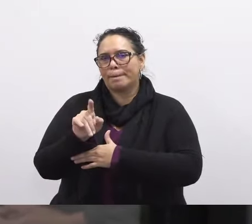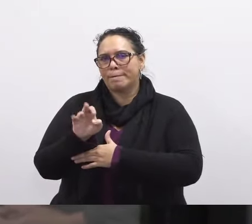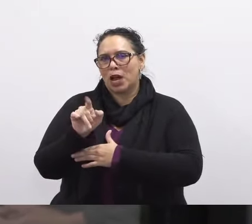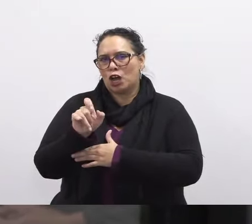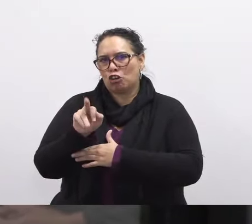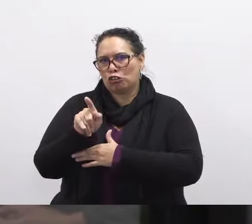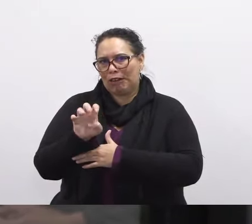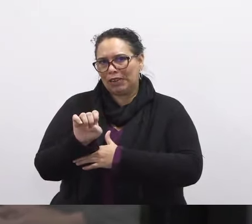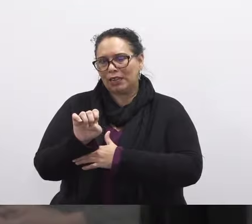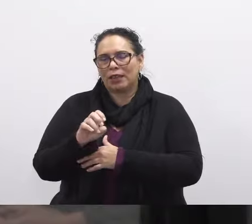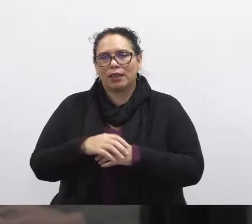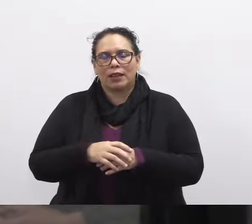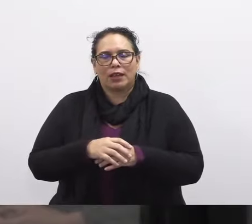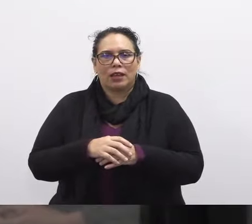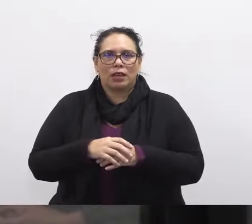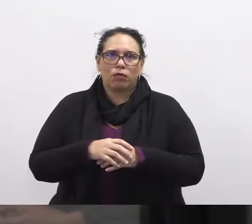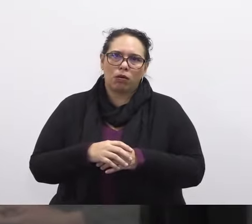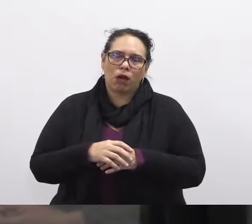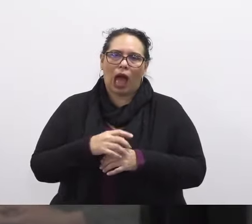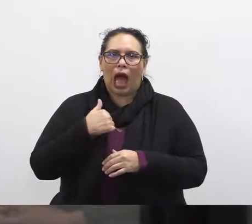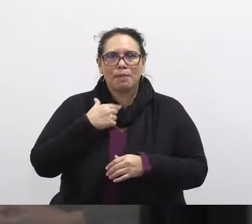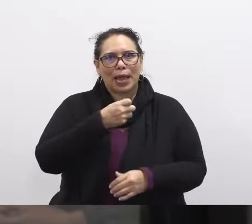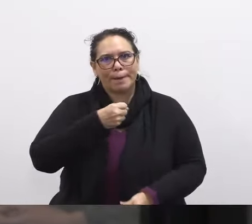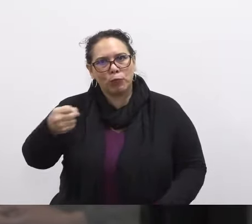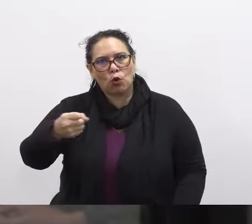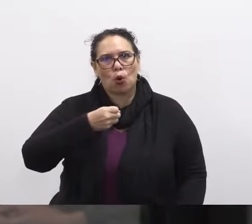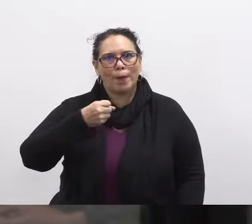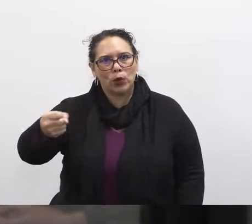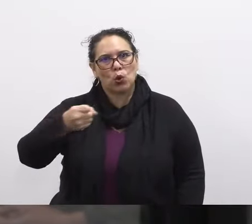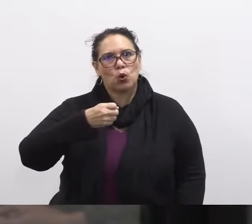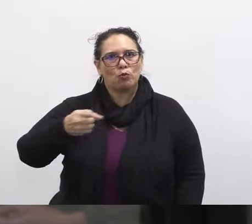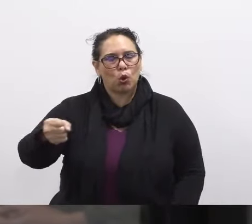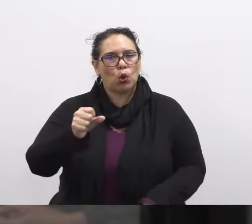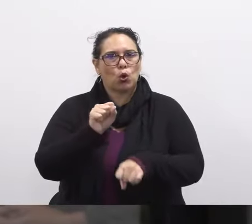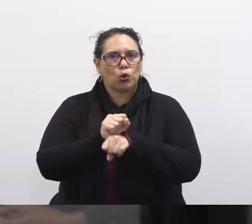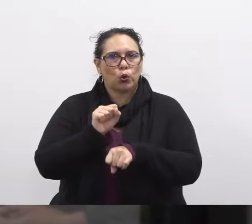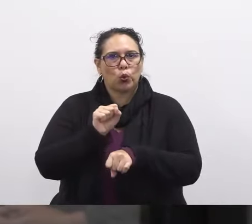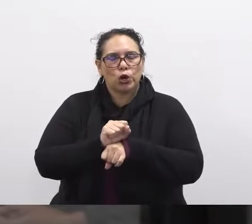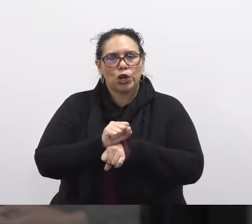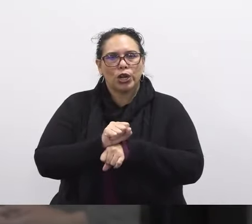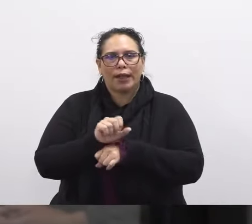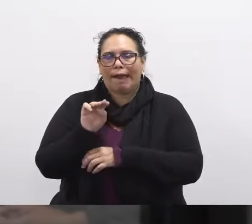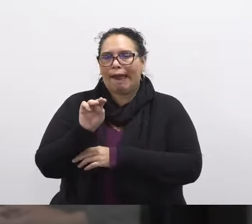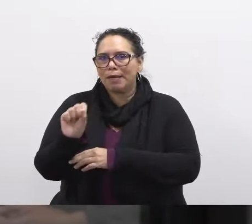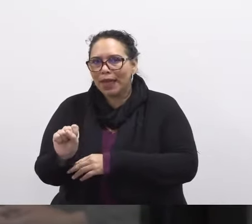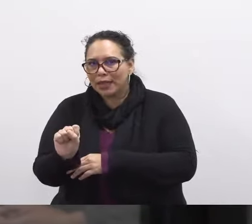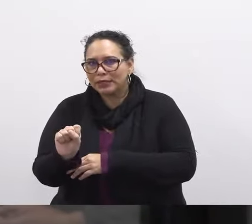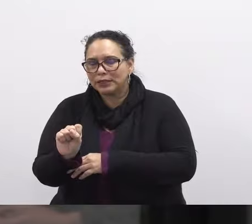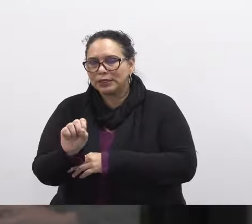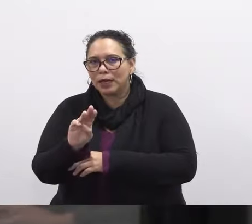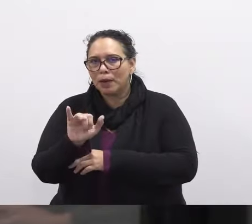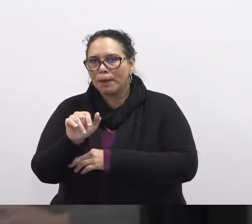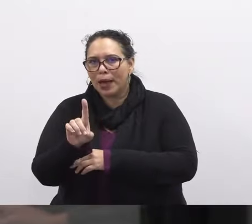And I keep constantly getting pulled out to work in the MS, mild to severe classes